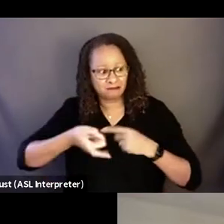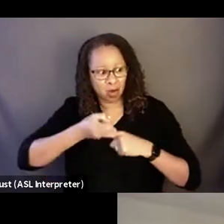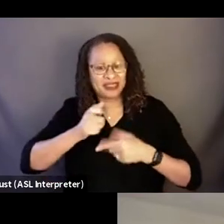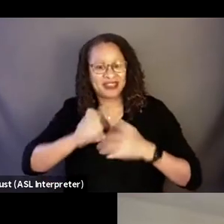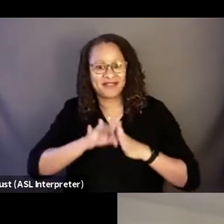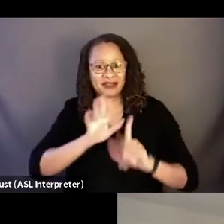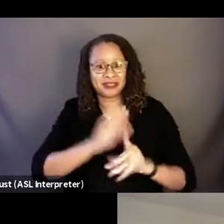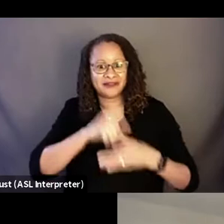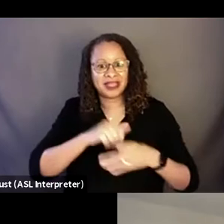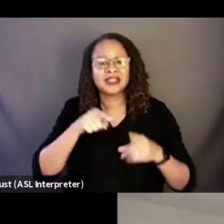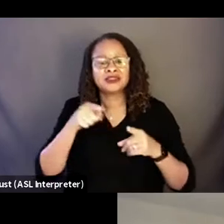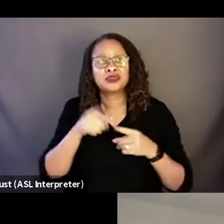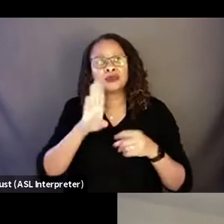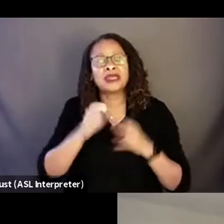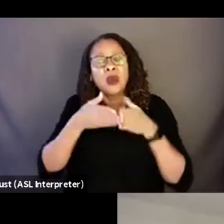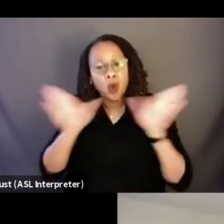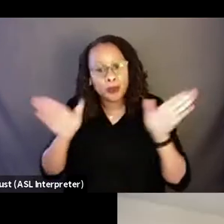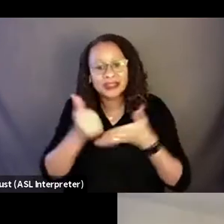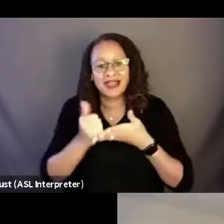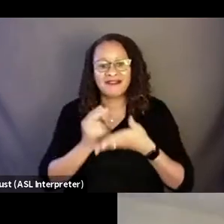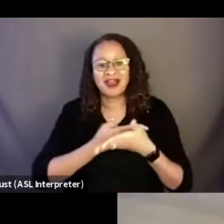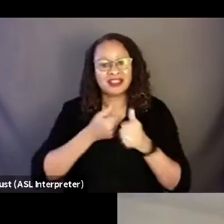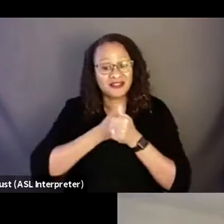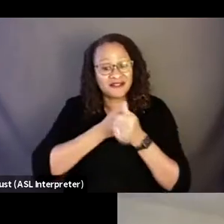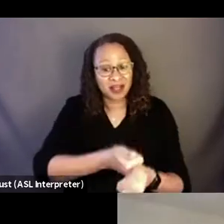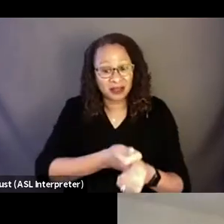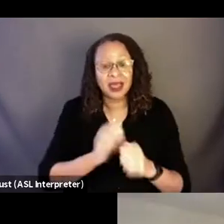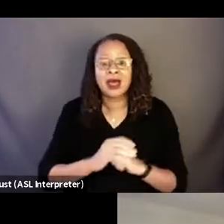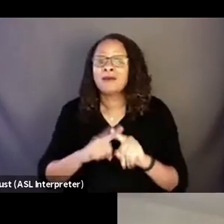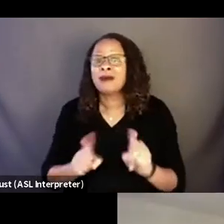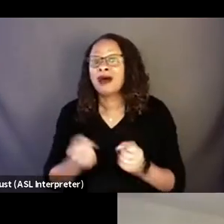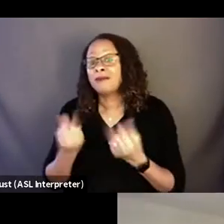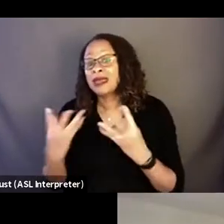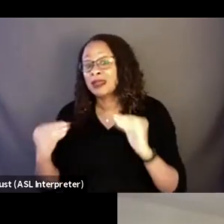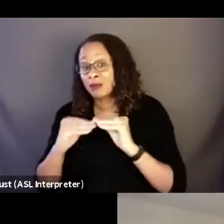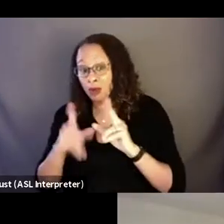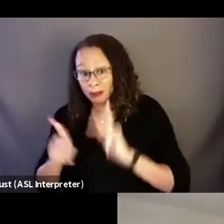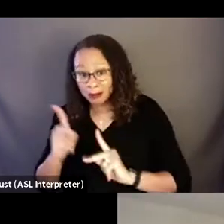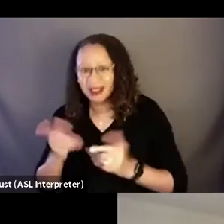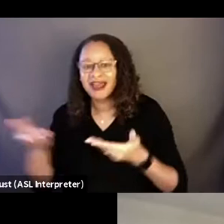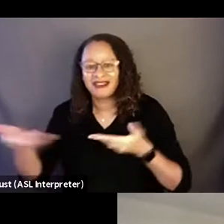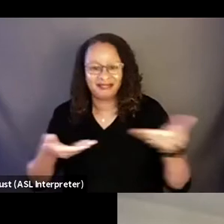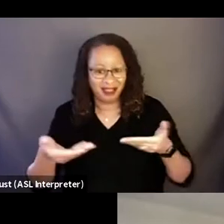to be open to have us follow them. Although many more people did invite us into their lives